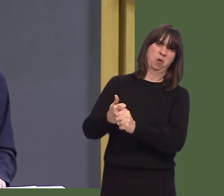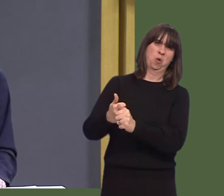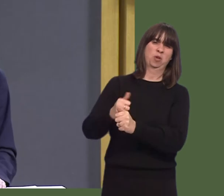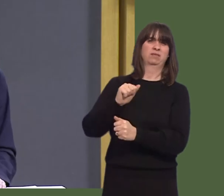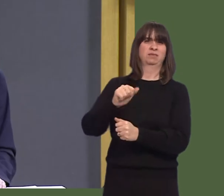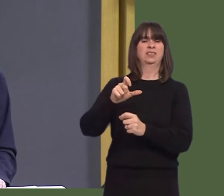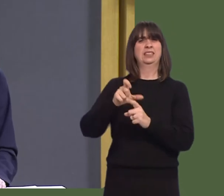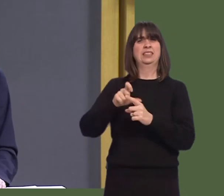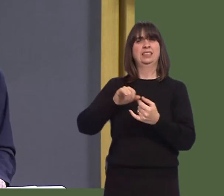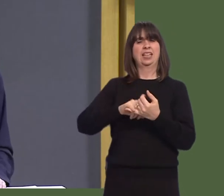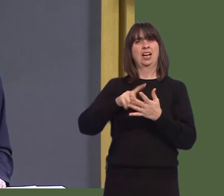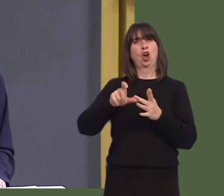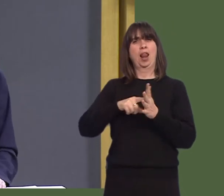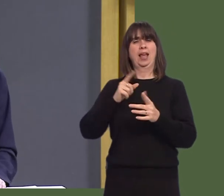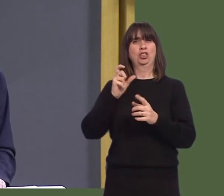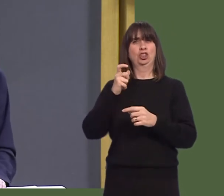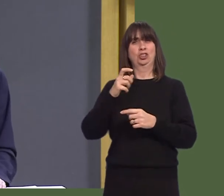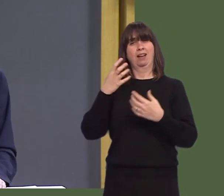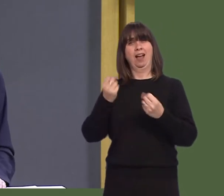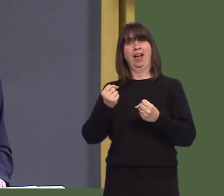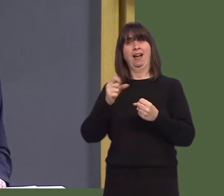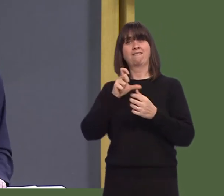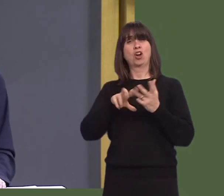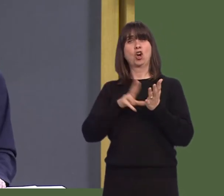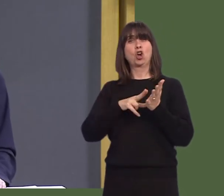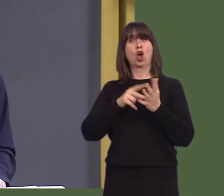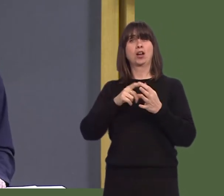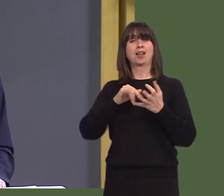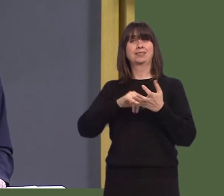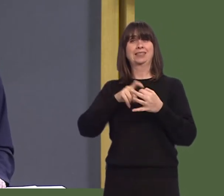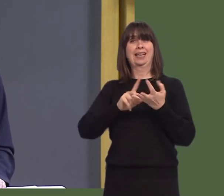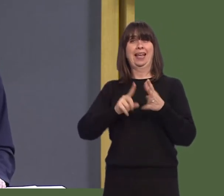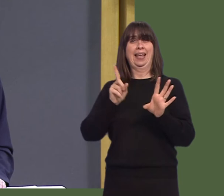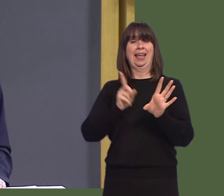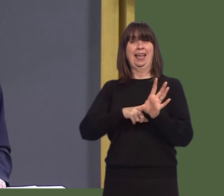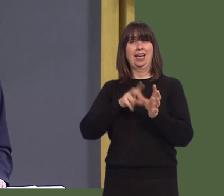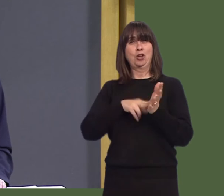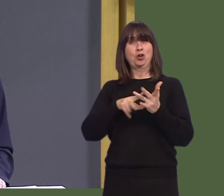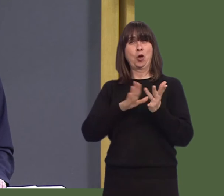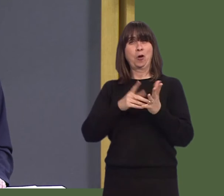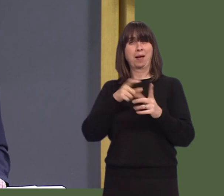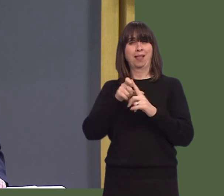We have committed £10 million to end the scourge of youth homelessness while the Conservatives have sat and done nothing. Mick Antoniw AM: 2.